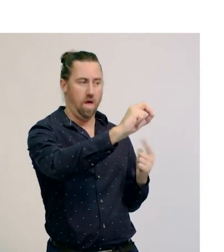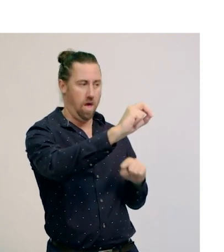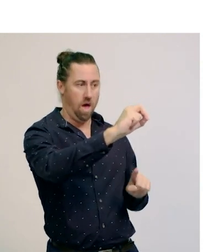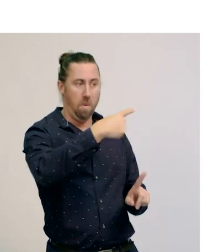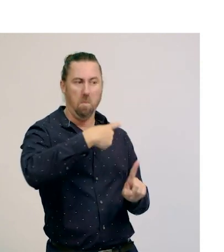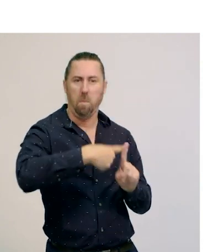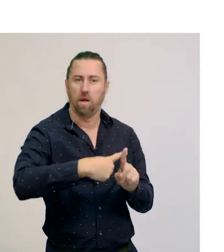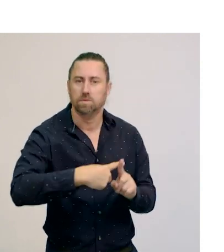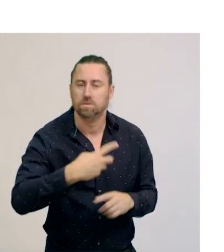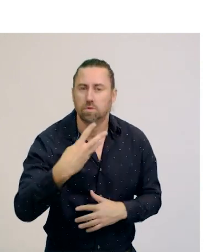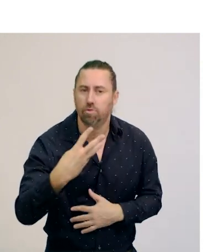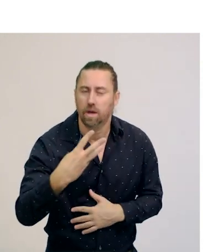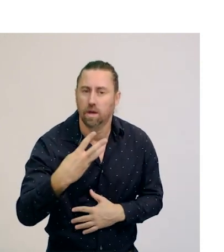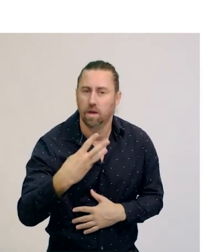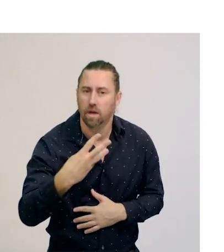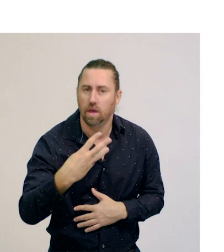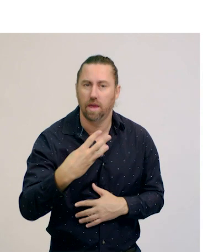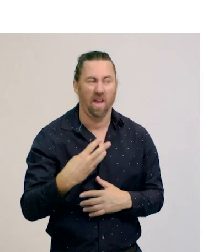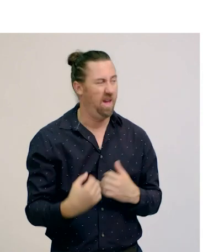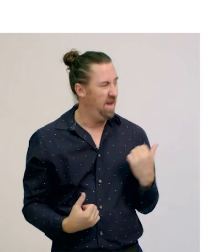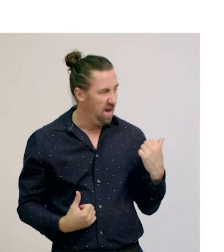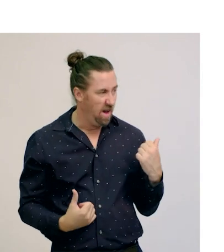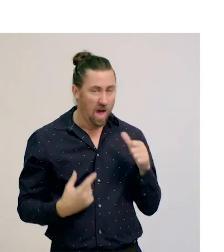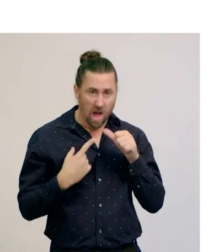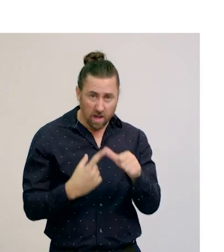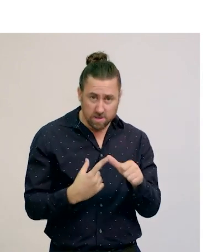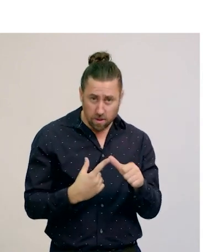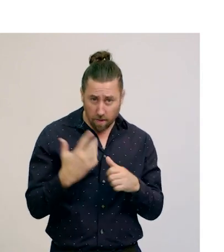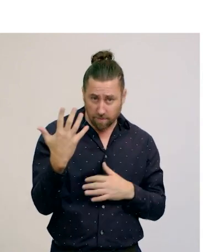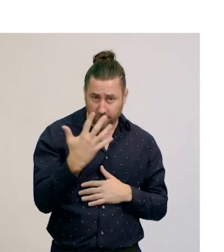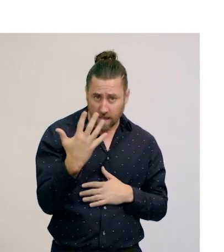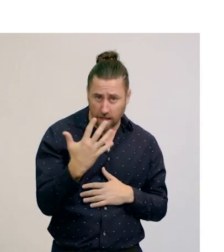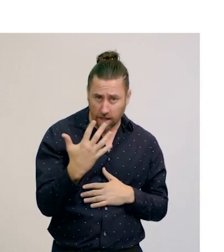so let's add 3 to 12. Our final answer is 15.